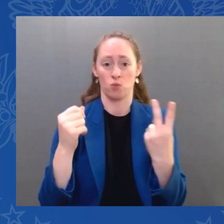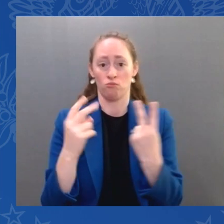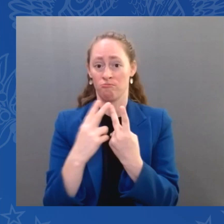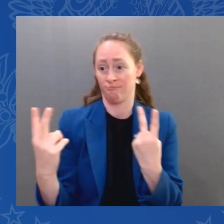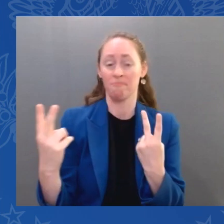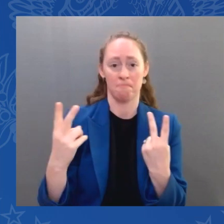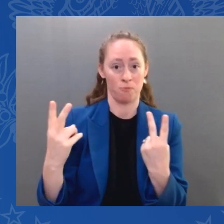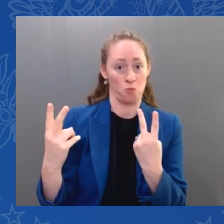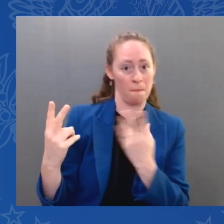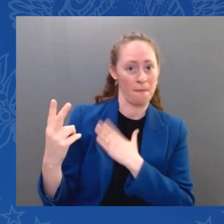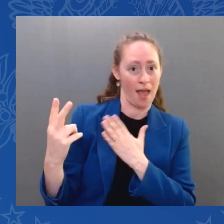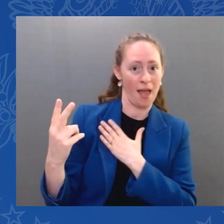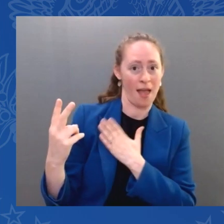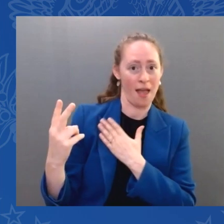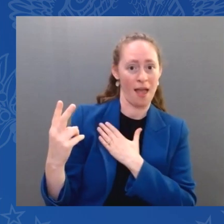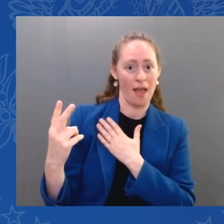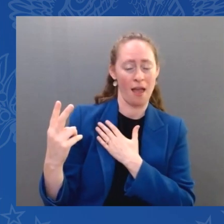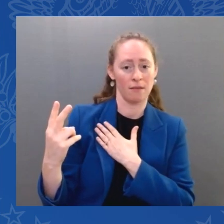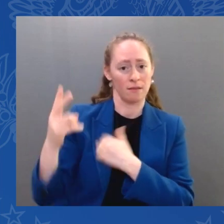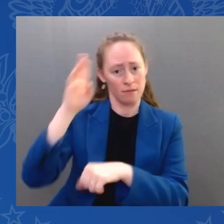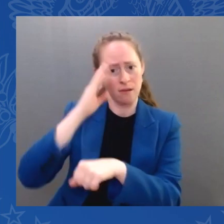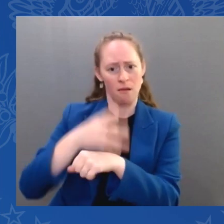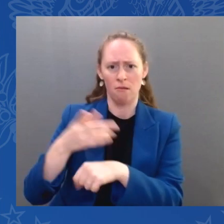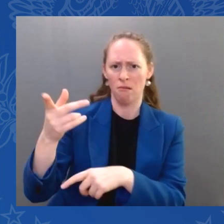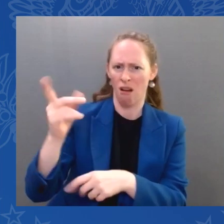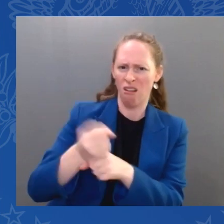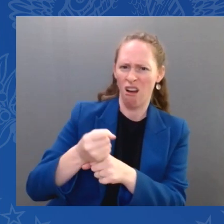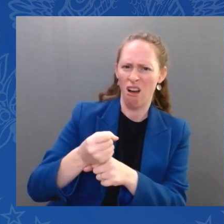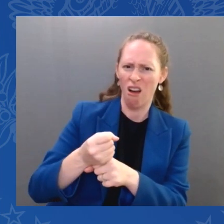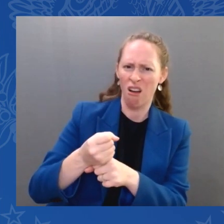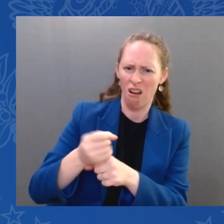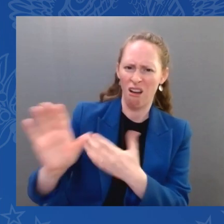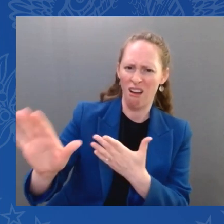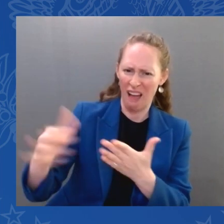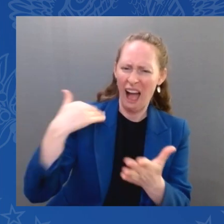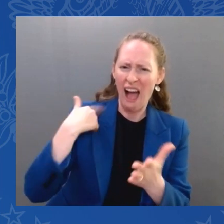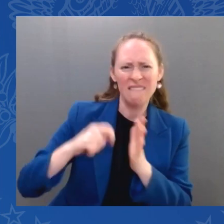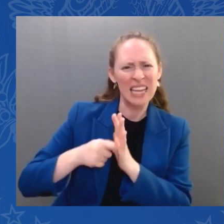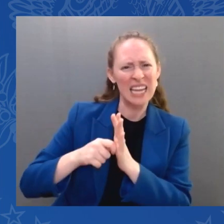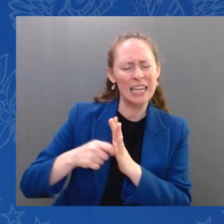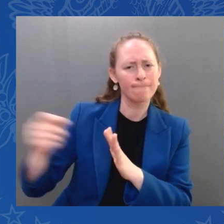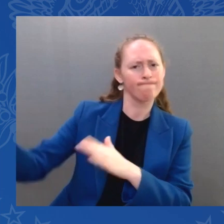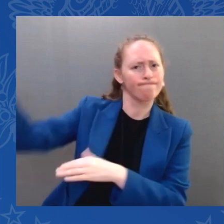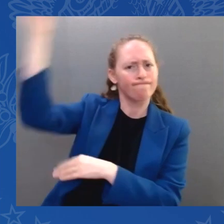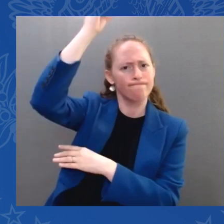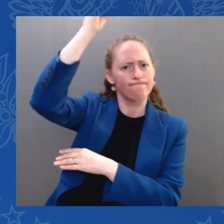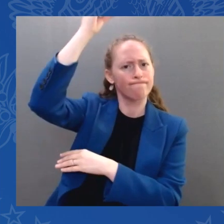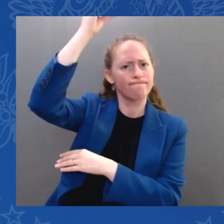Every responsible gun owner that I know does that. We should expand background checks to better keep guns